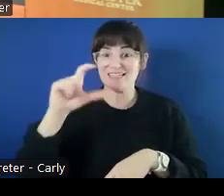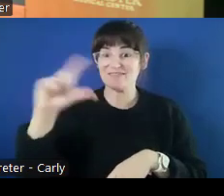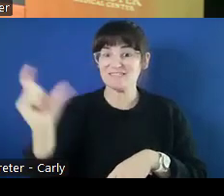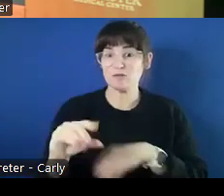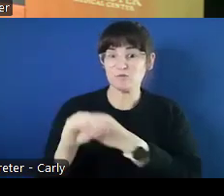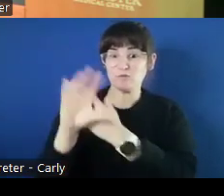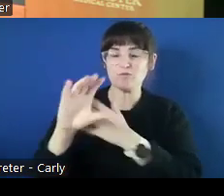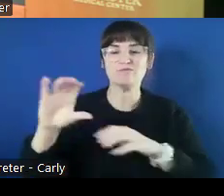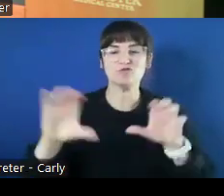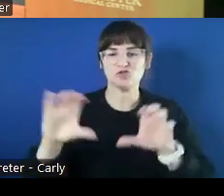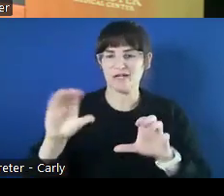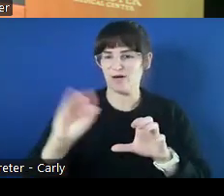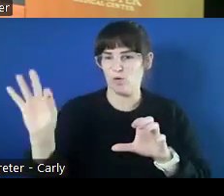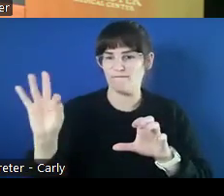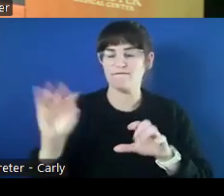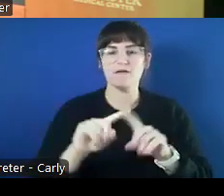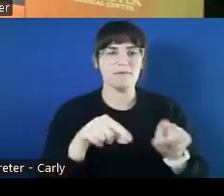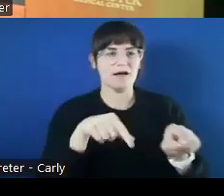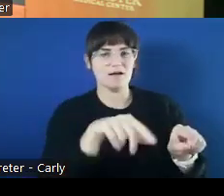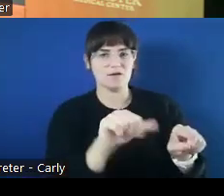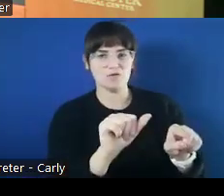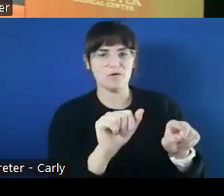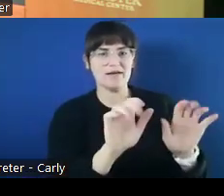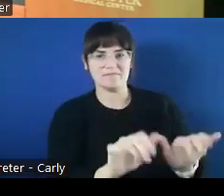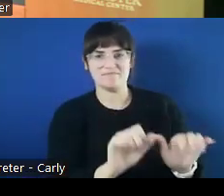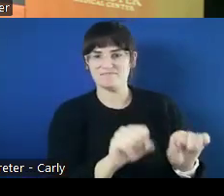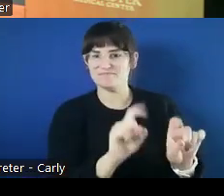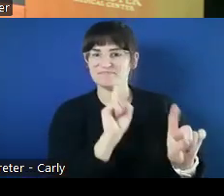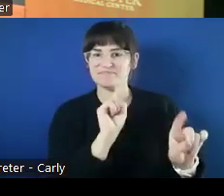chat is disabled but you do have the QA box so please enter your questions in the